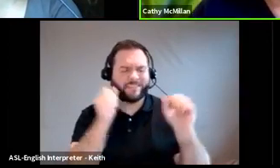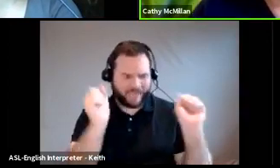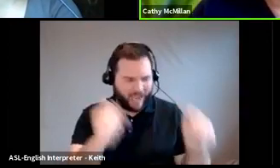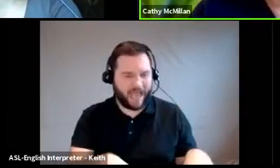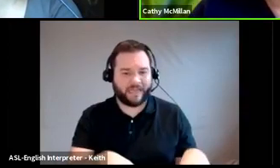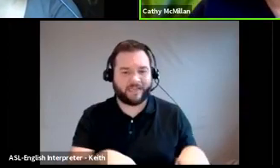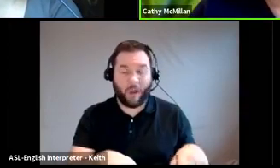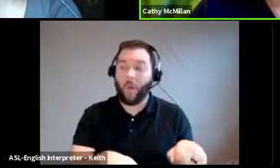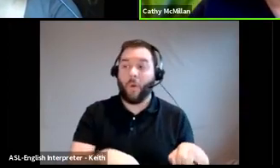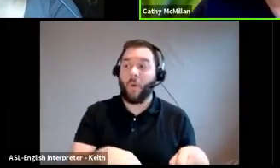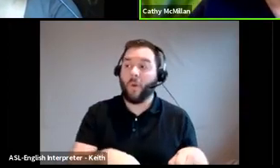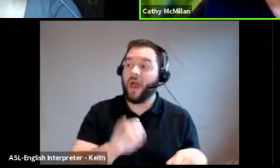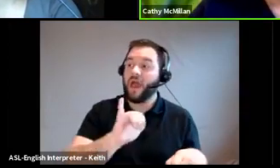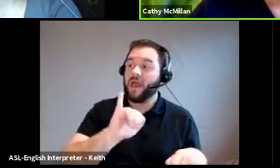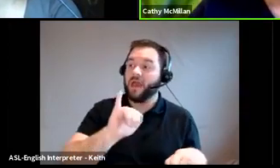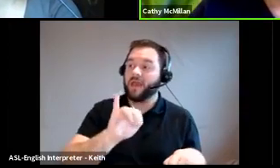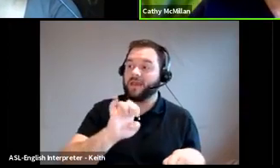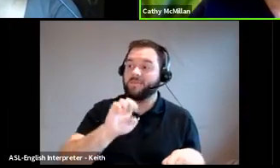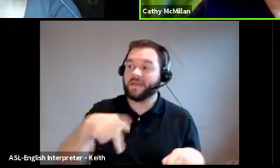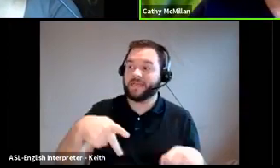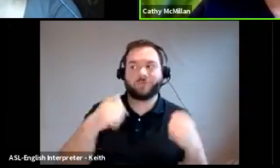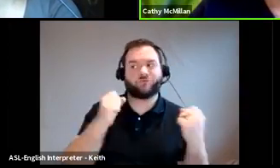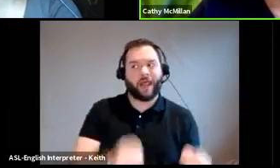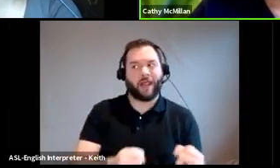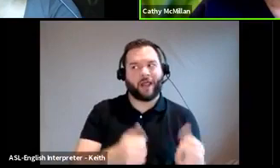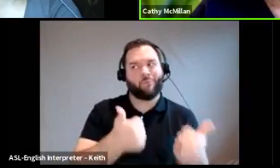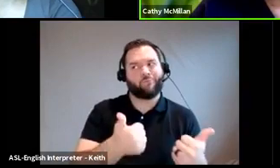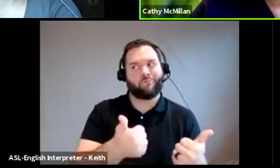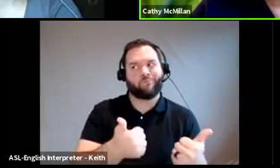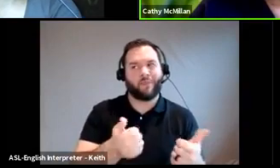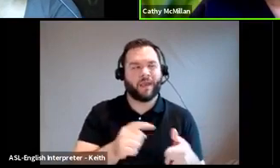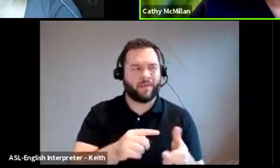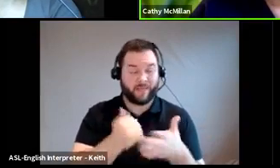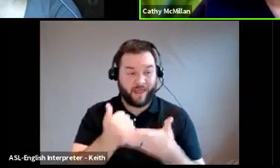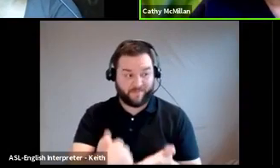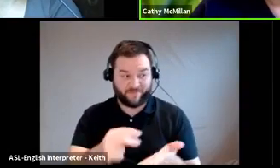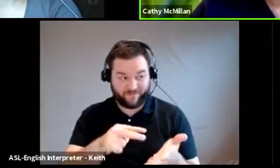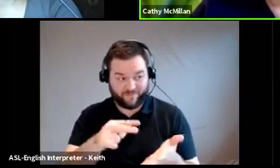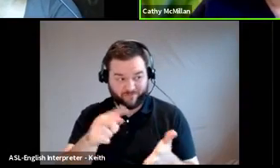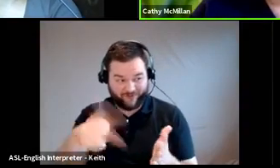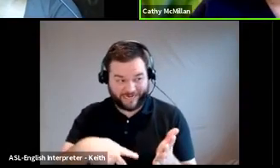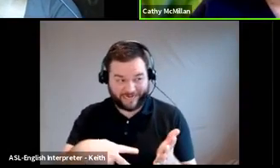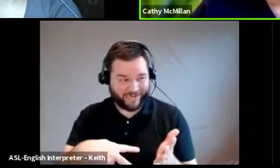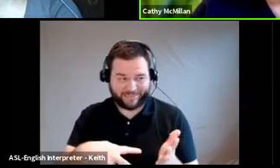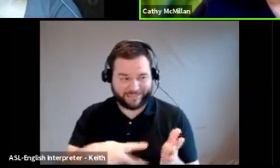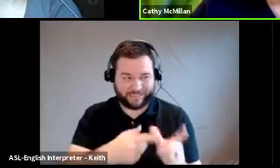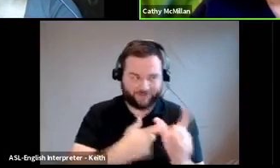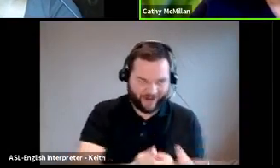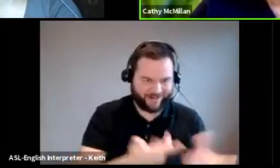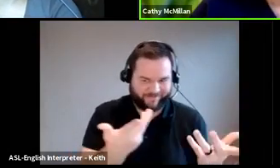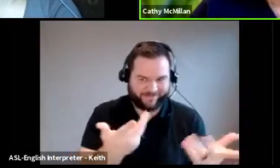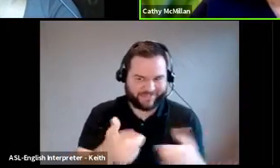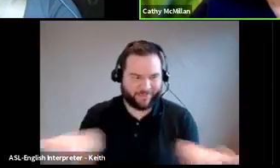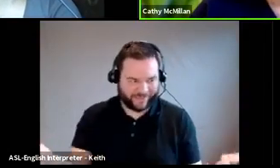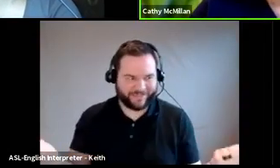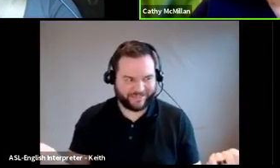our class. they could put that on her iPad they could put that on or IP is a strength but, would that help her a strength but, would that help her read. You know, like we needed to know